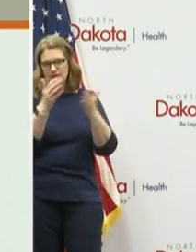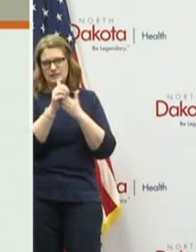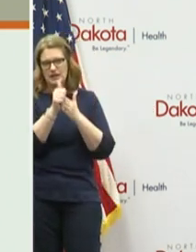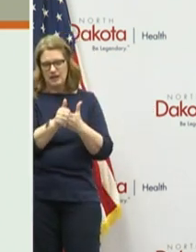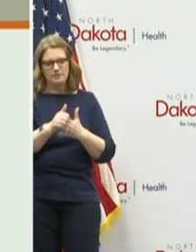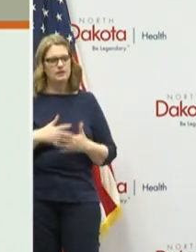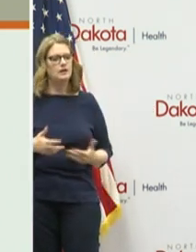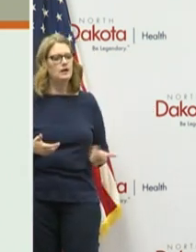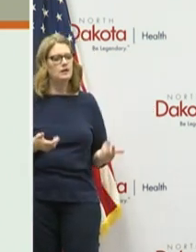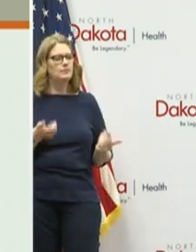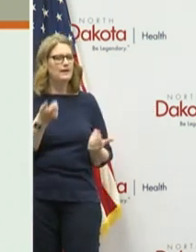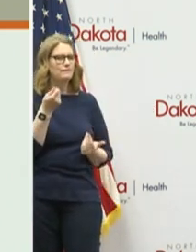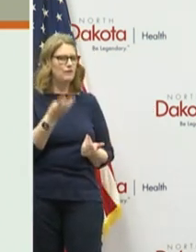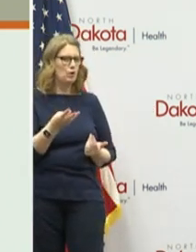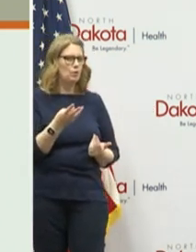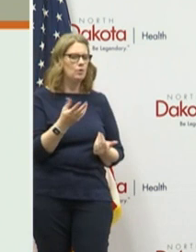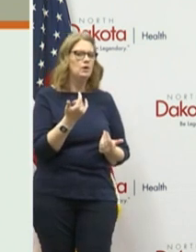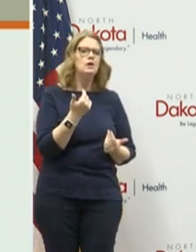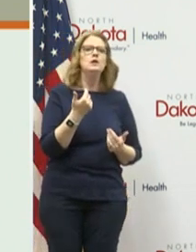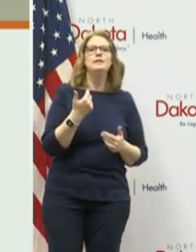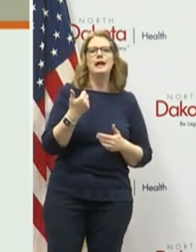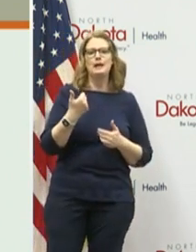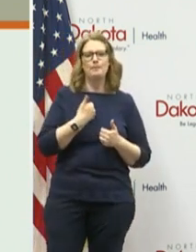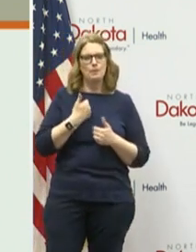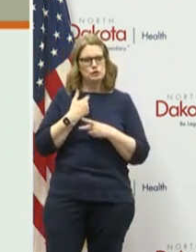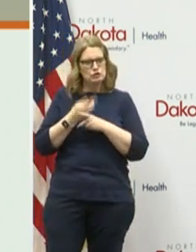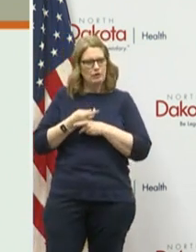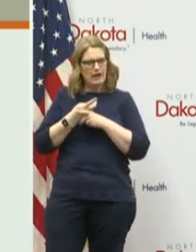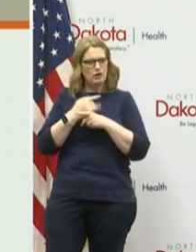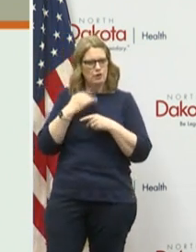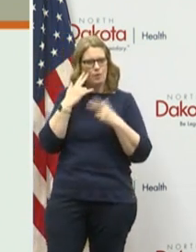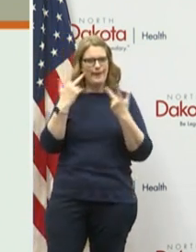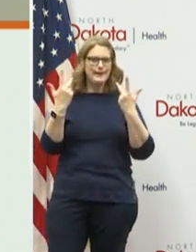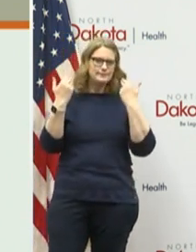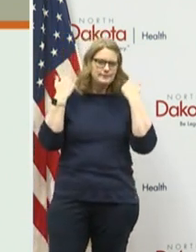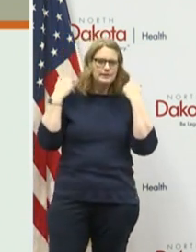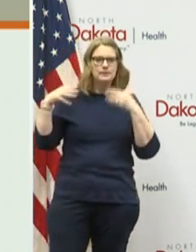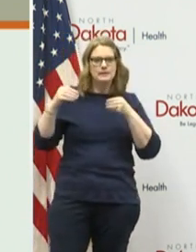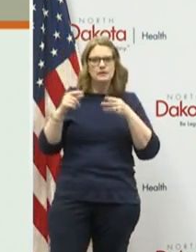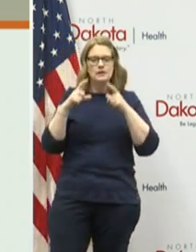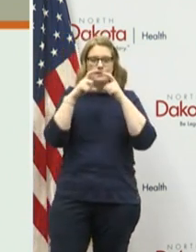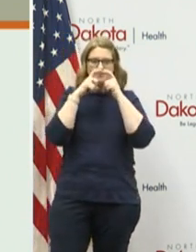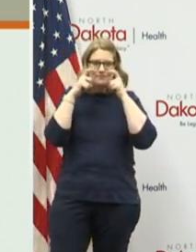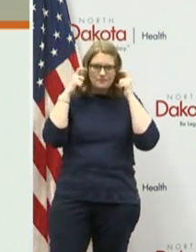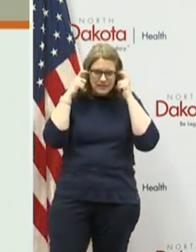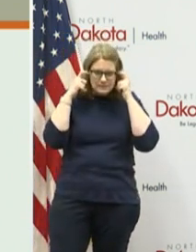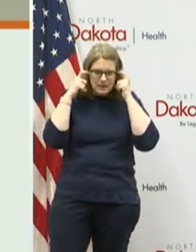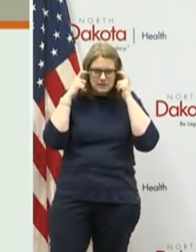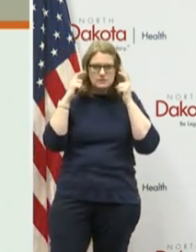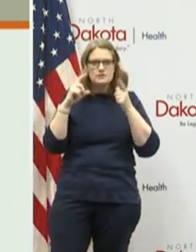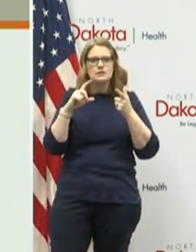ENSURE CLARITY FOR THOSE WHO ARE LOOKING TO FOLLOW THOSE RECOMMENDATION AND GUIDELINES.